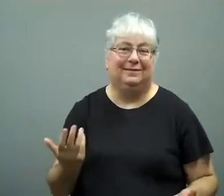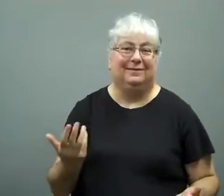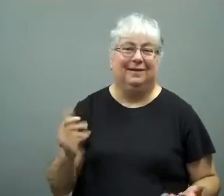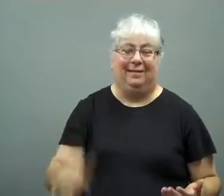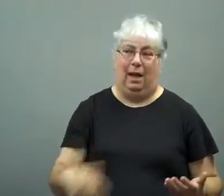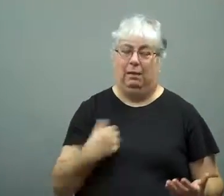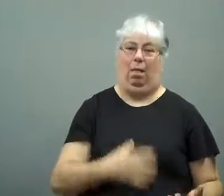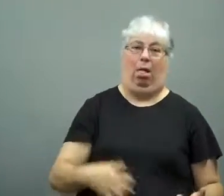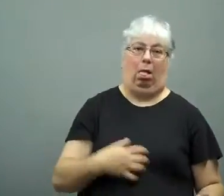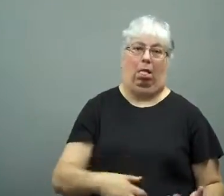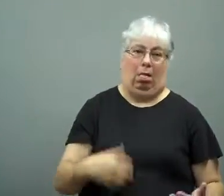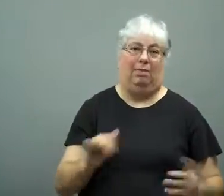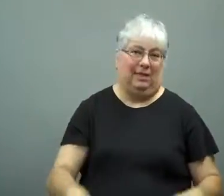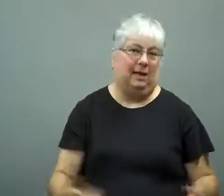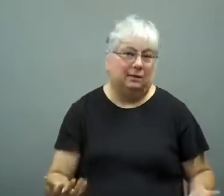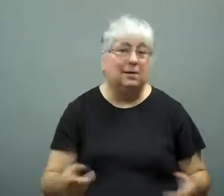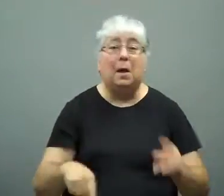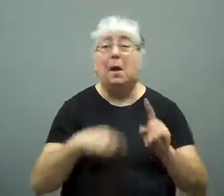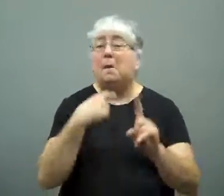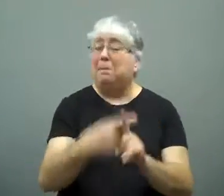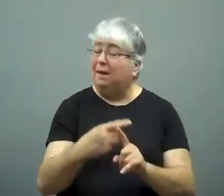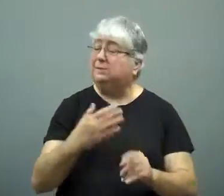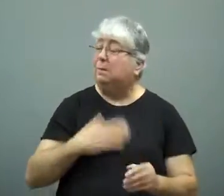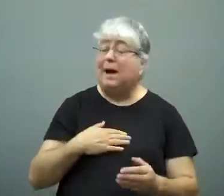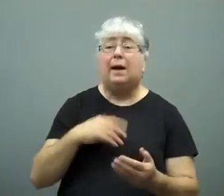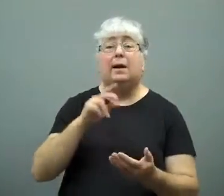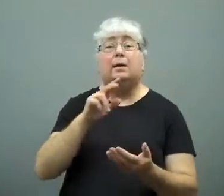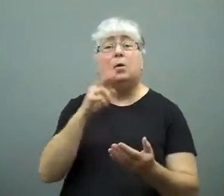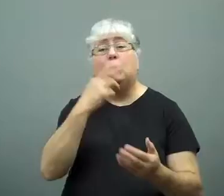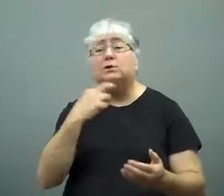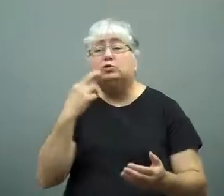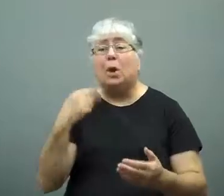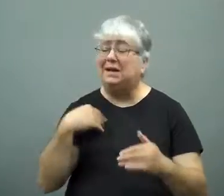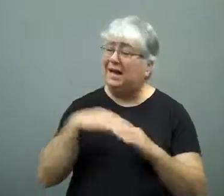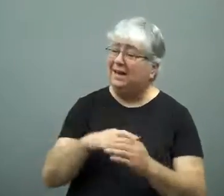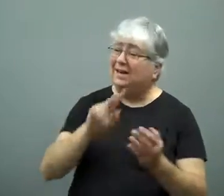That upset her.